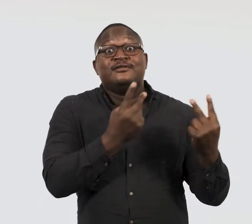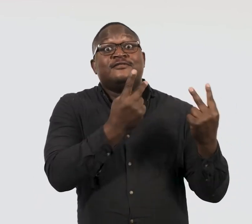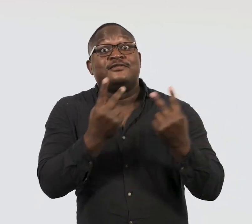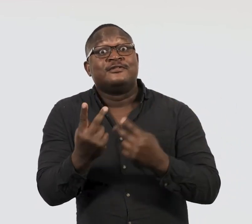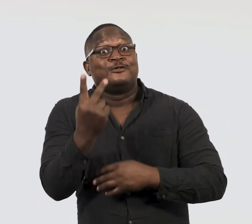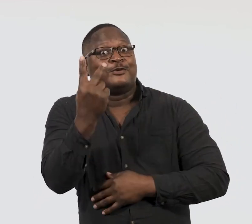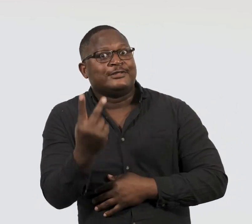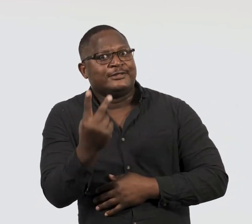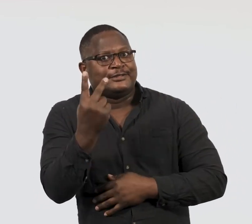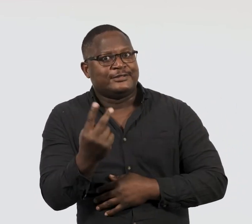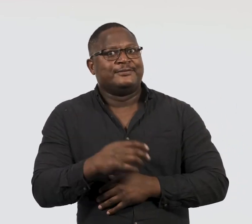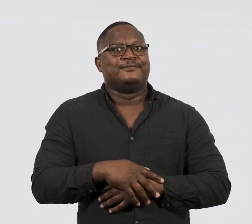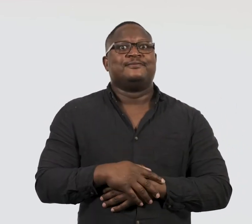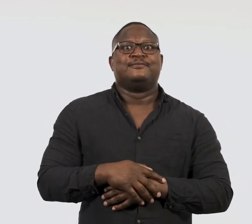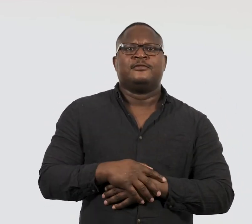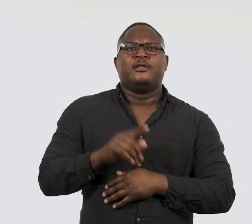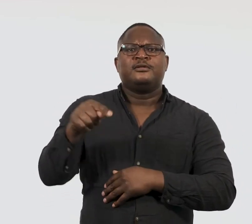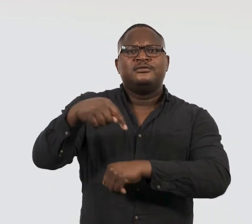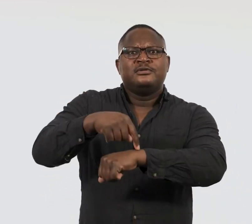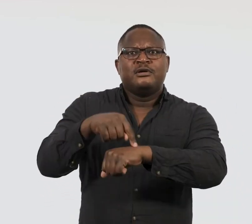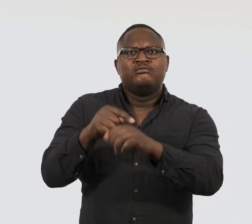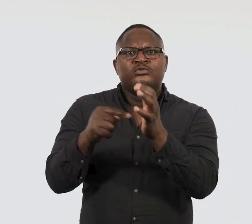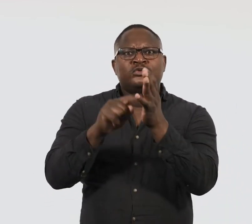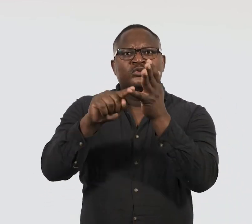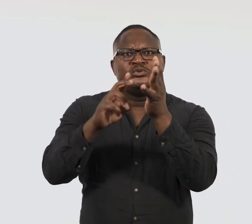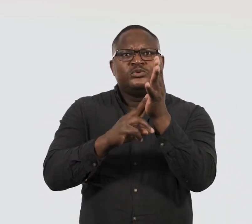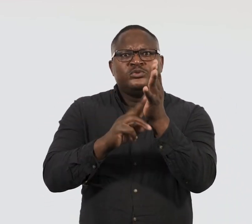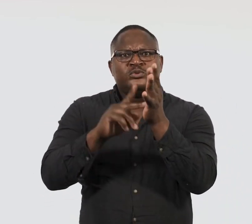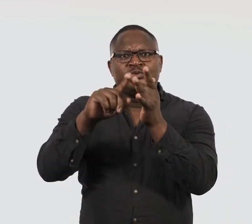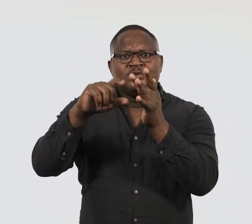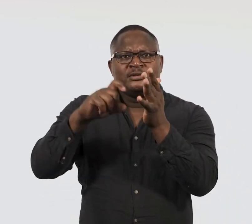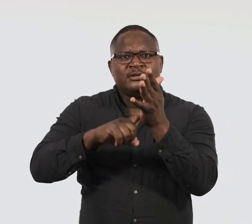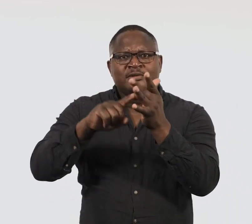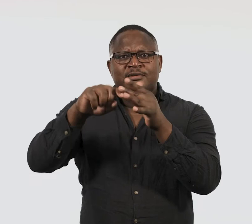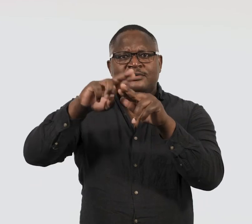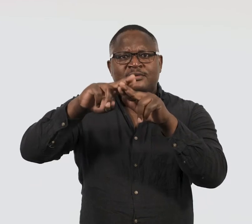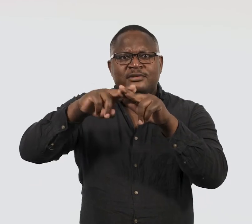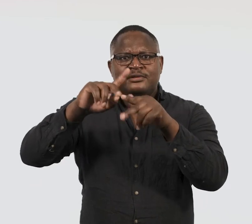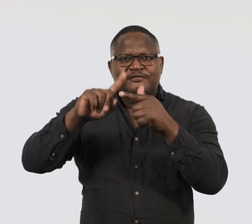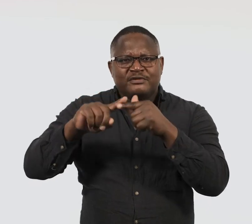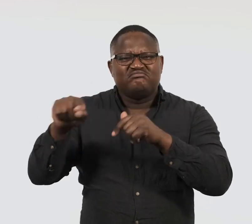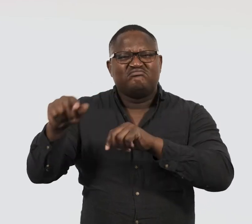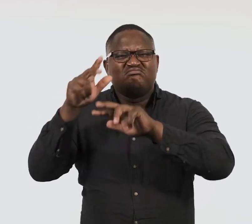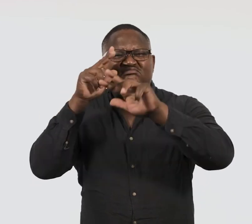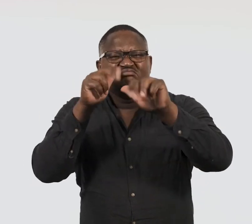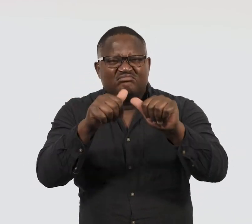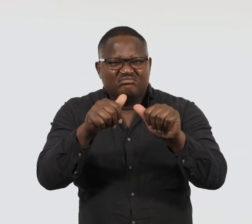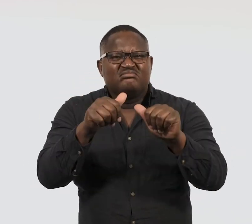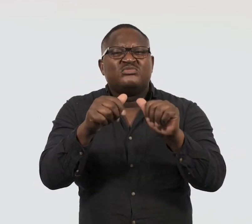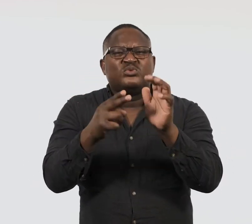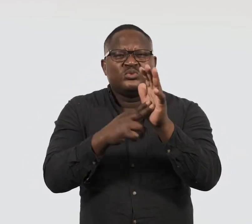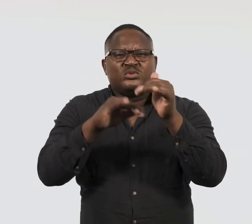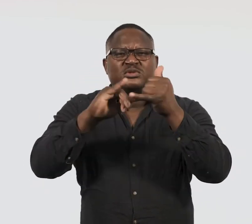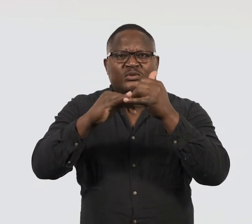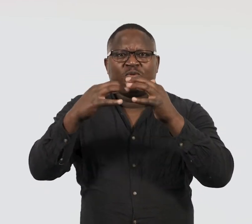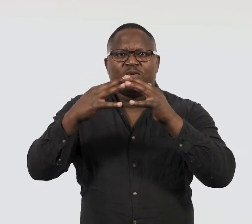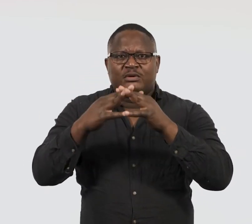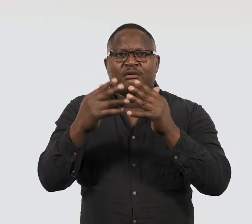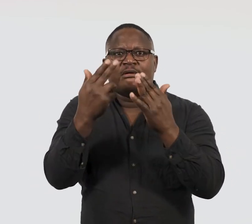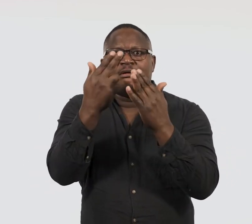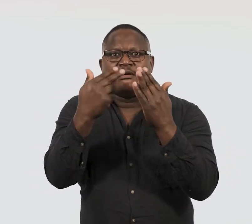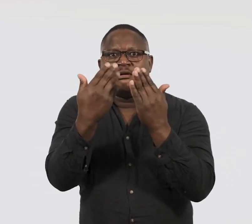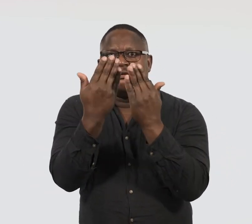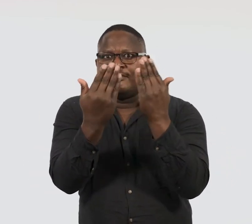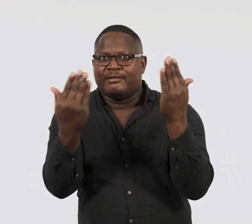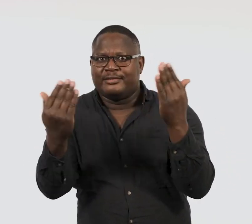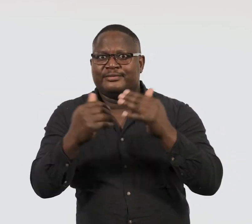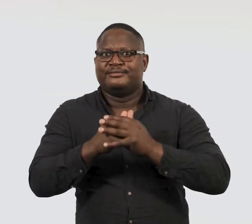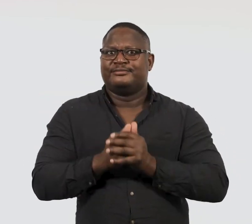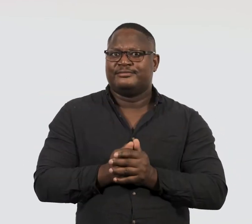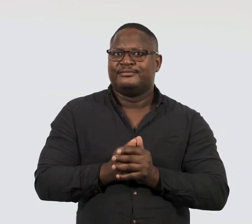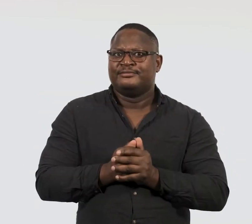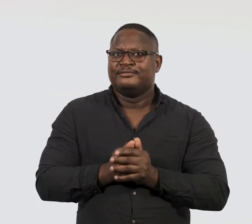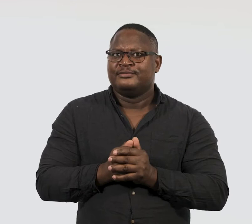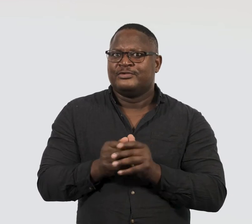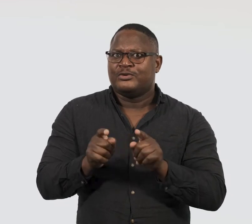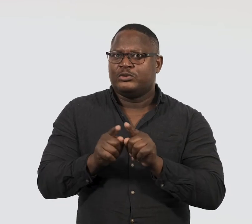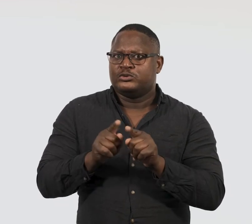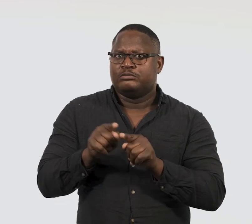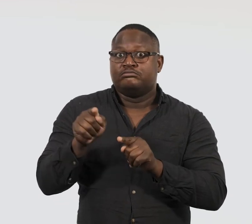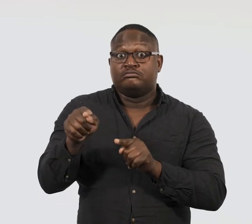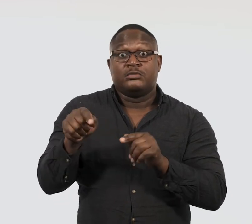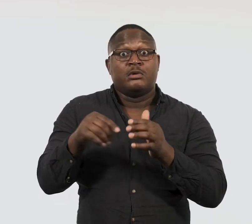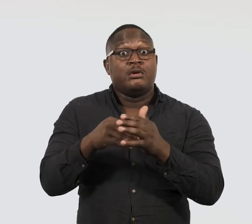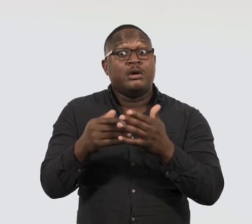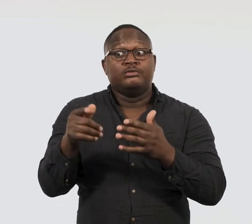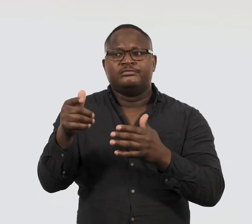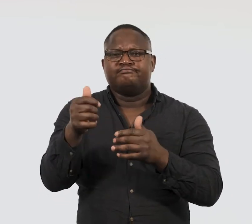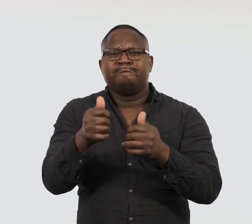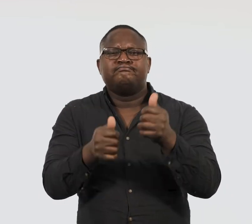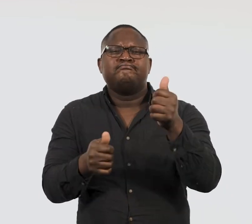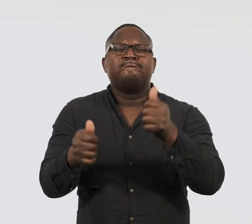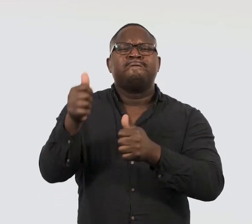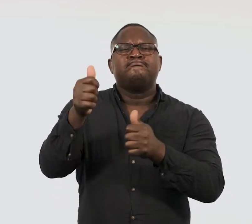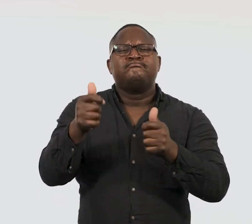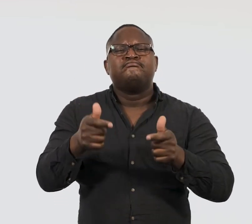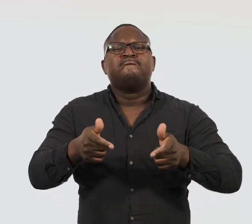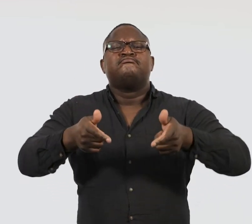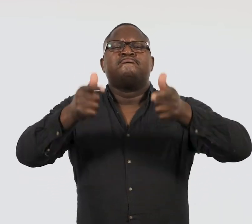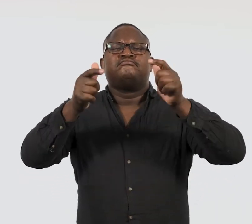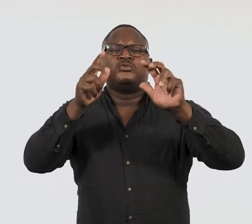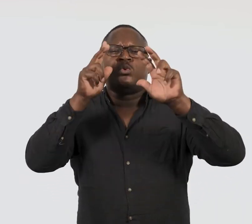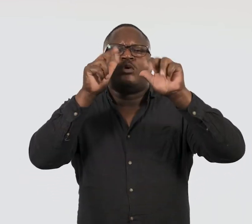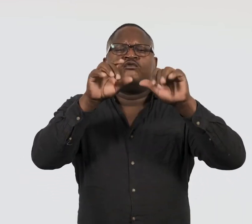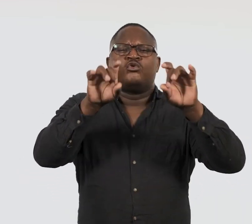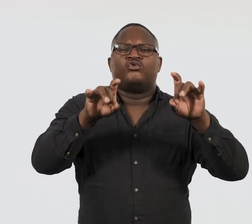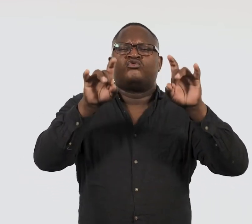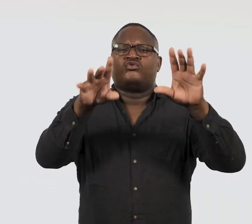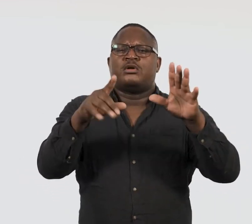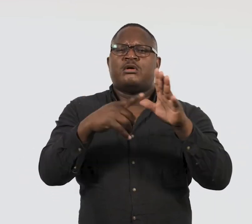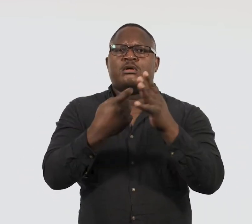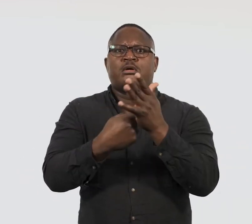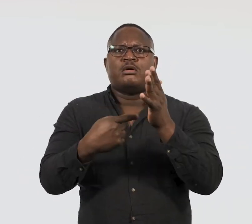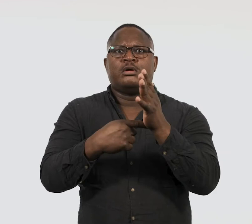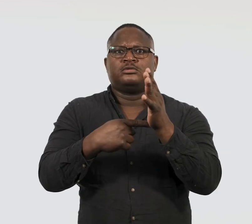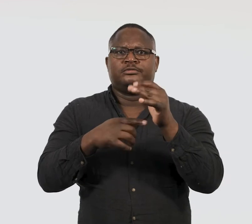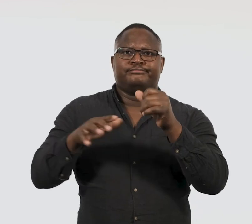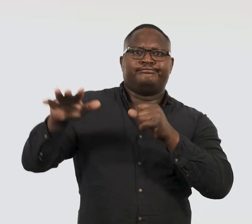the Art Gallery of New South Wales, where he is head curator of Australian art.